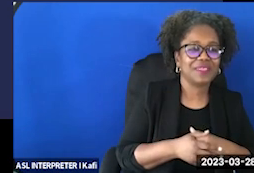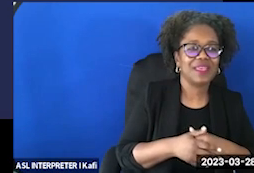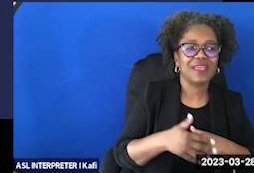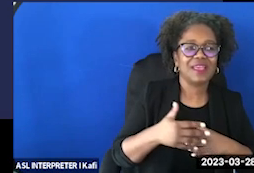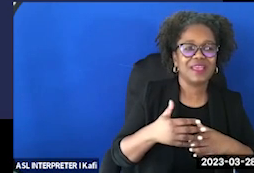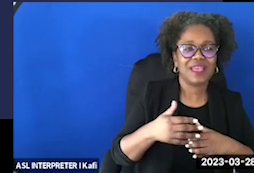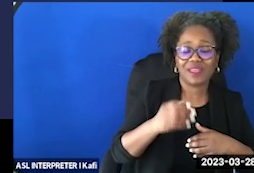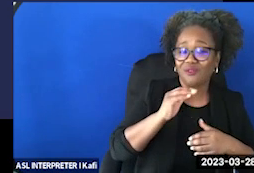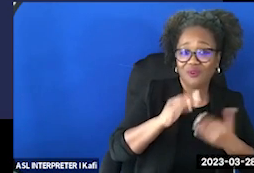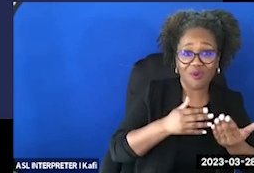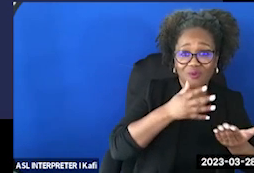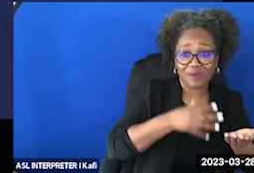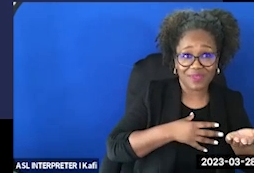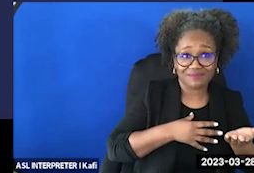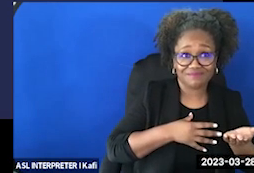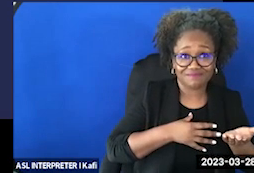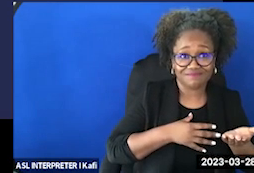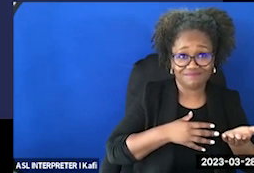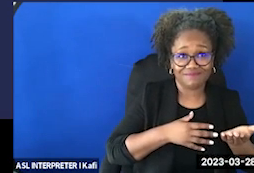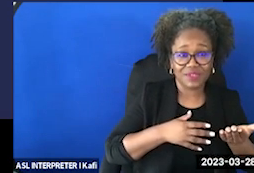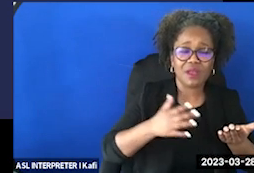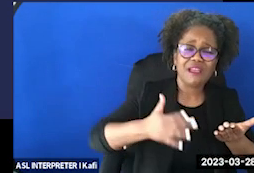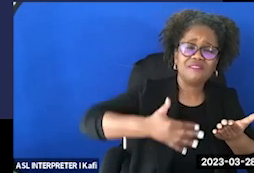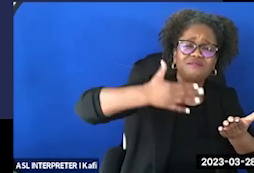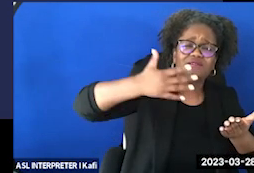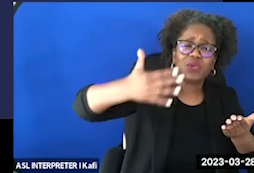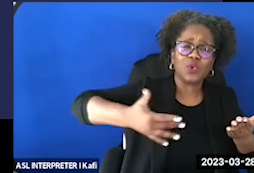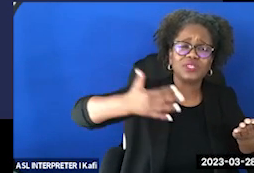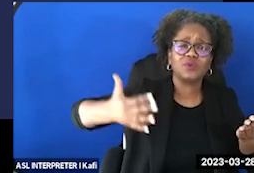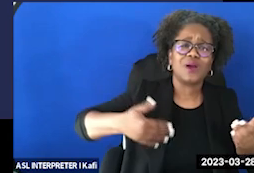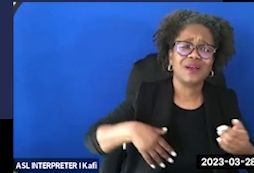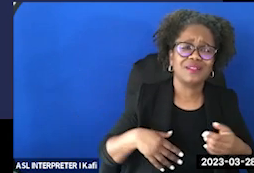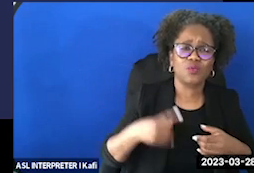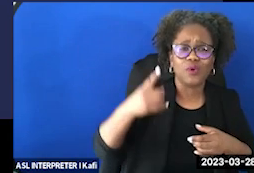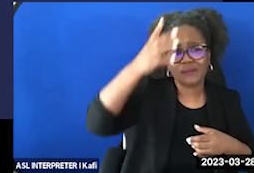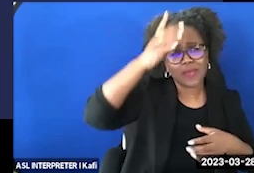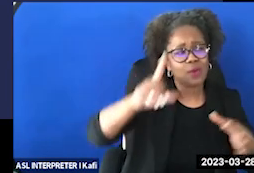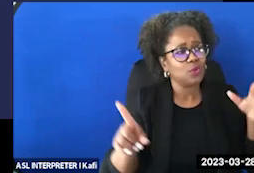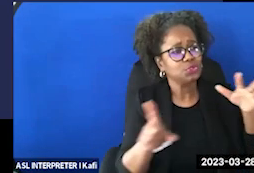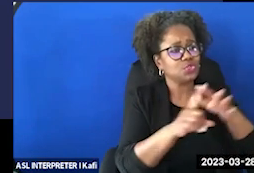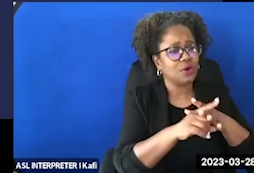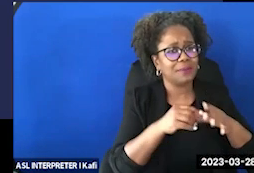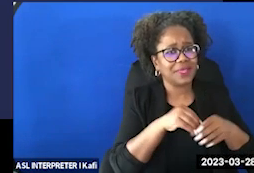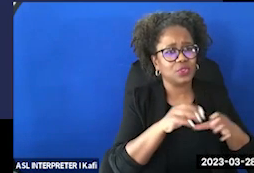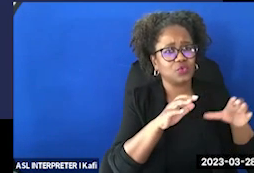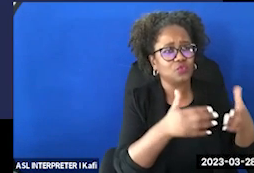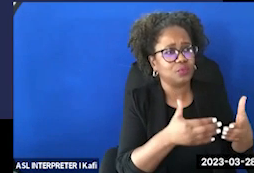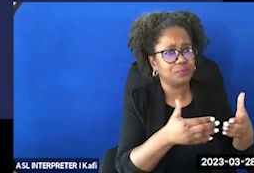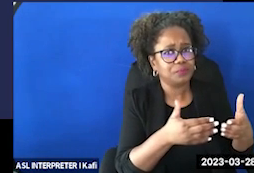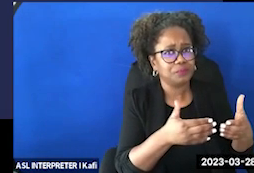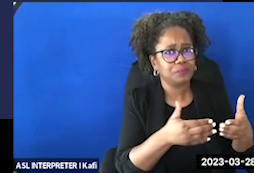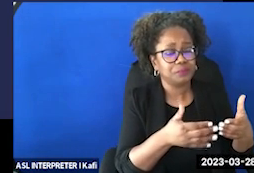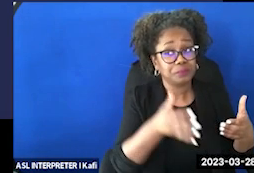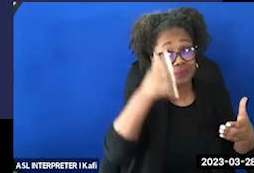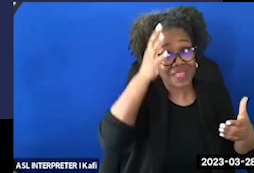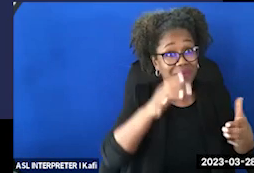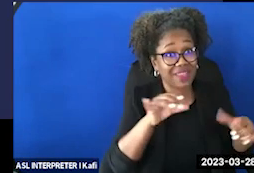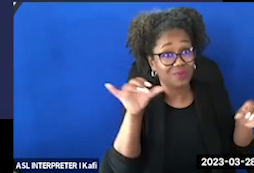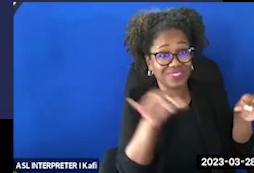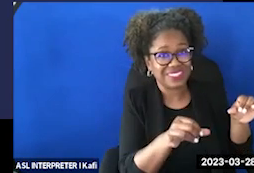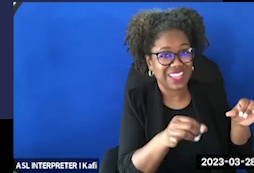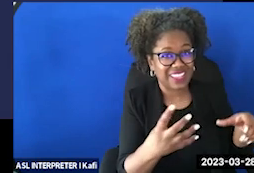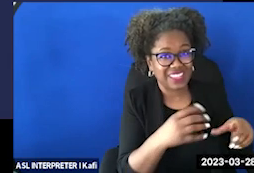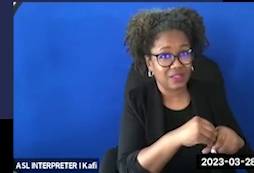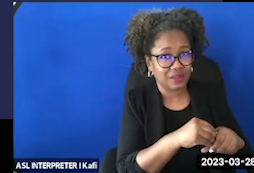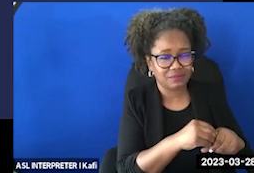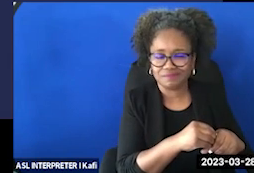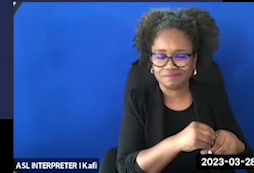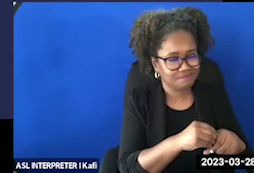Debbie Stine, Science & Technology Policy Academy: because otherwise it's all living. and that man never lasts very long. because they're alone. They are the only one, and they kind of feel at a place right?